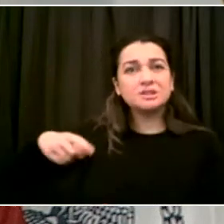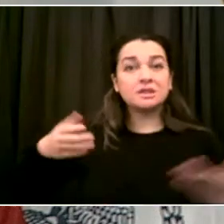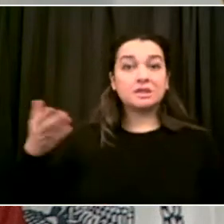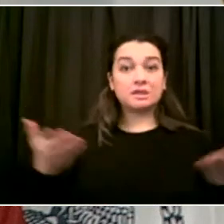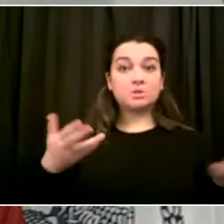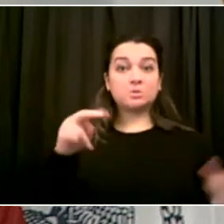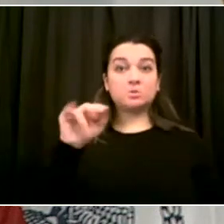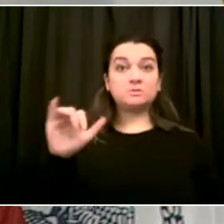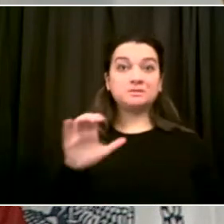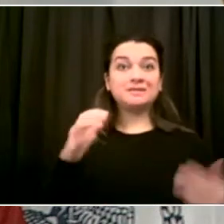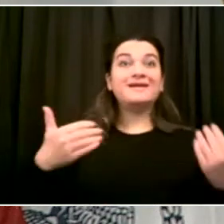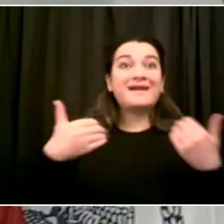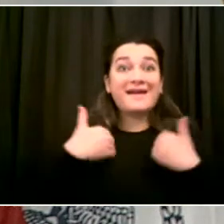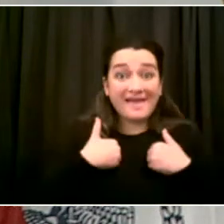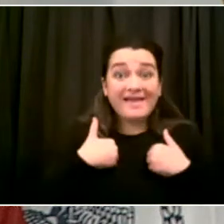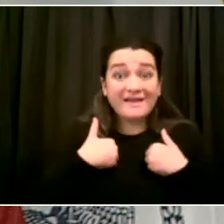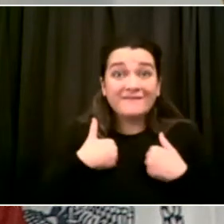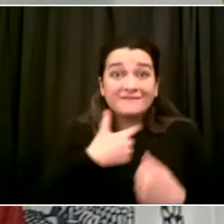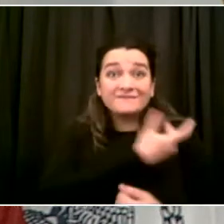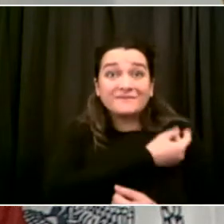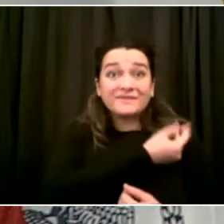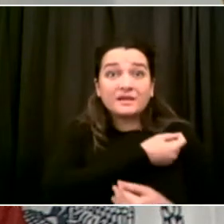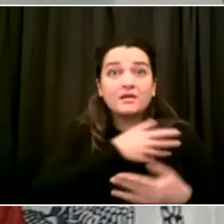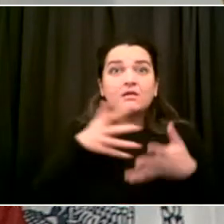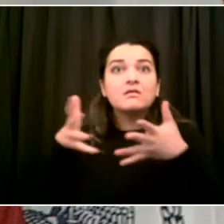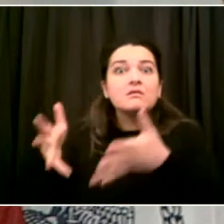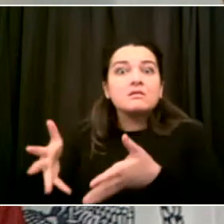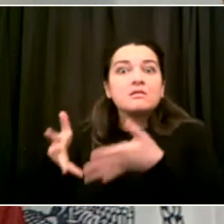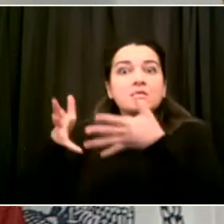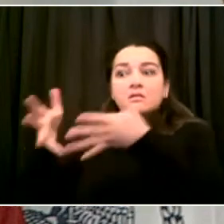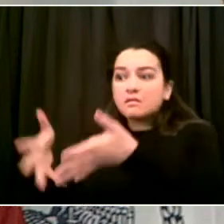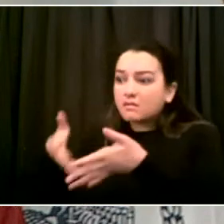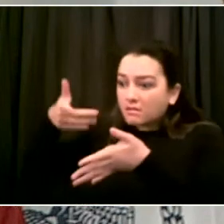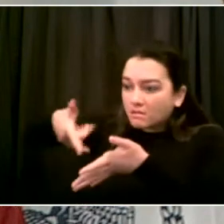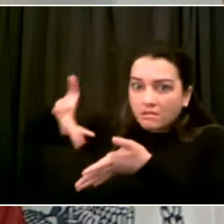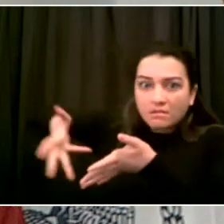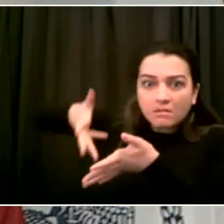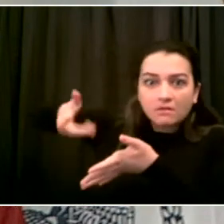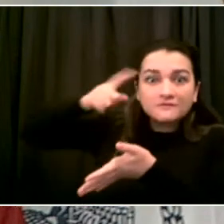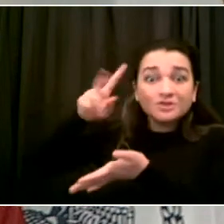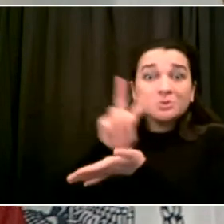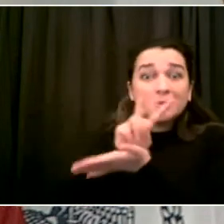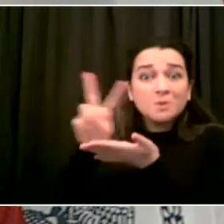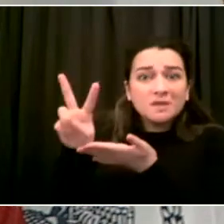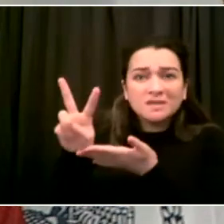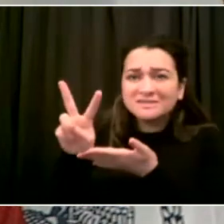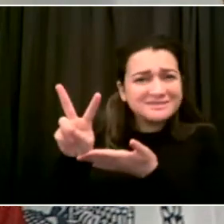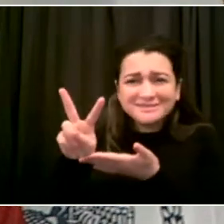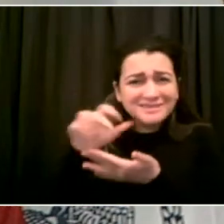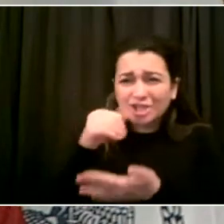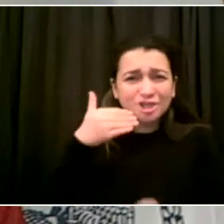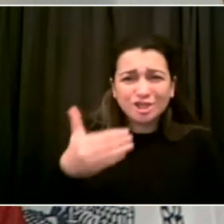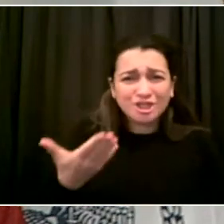FOR AT LEAST TWO WEEKS TTO BE ADMINISTEREED STJU SITTING THERE IN RRESERVE, THAT'S WHAT I OBJECT TO.